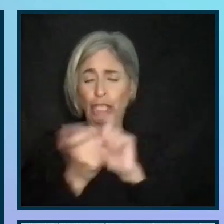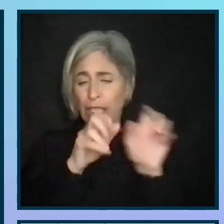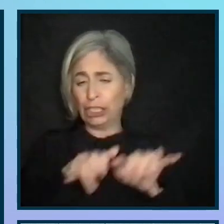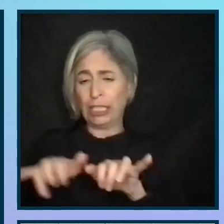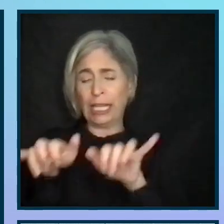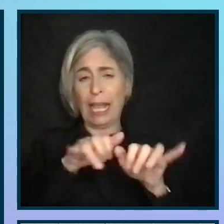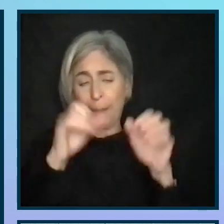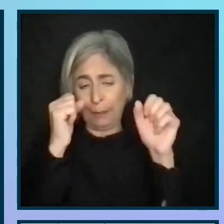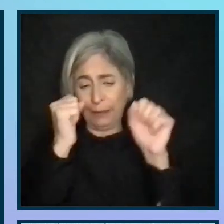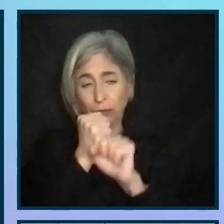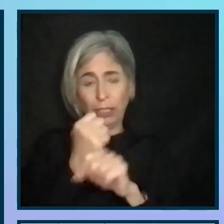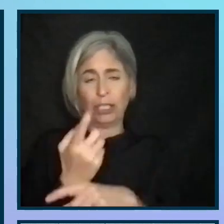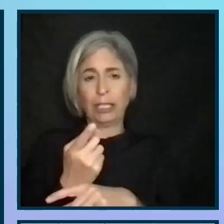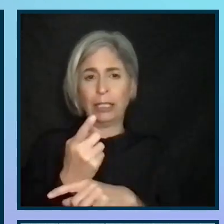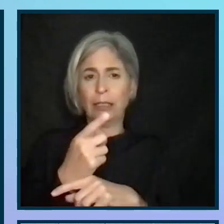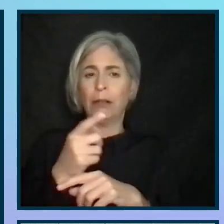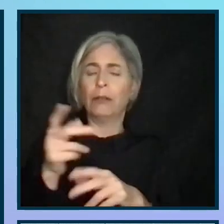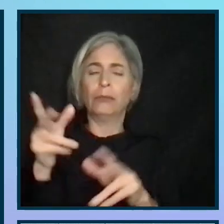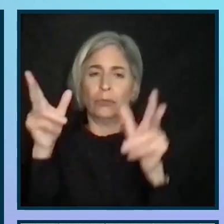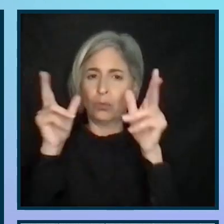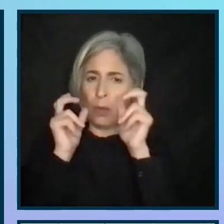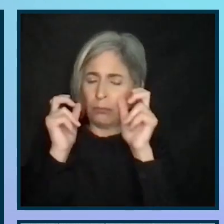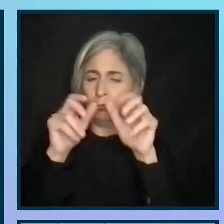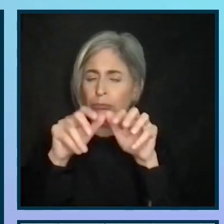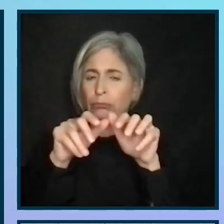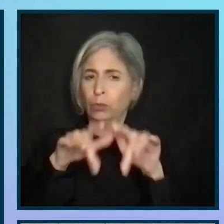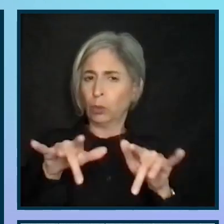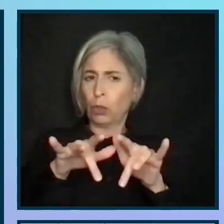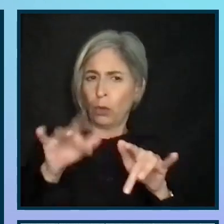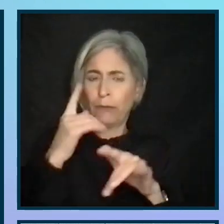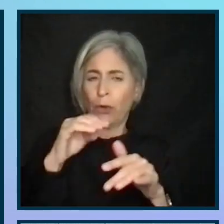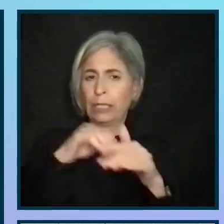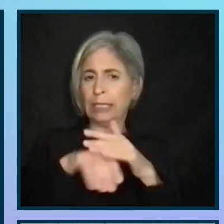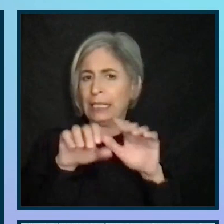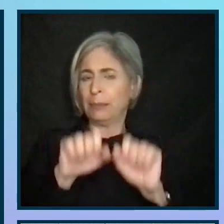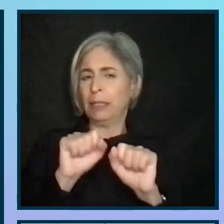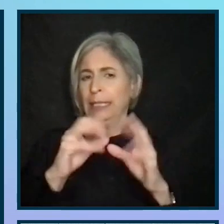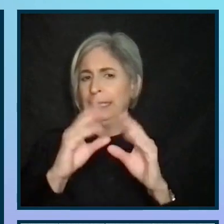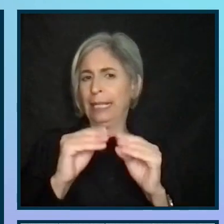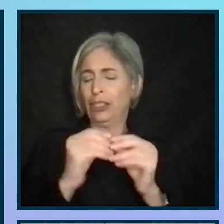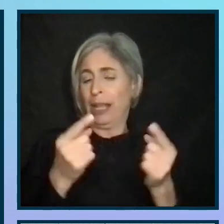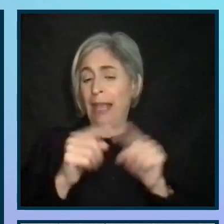you can check out the recording of the change management for accessibility session that was held yesterday